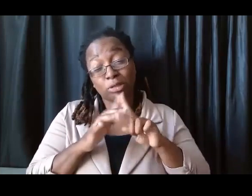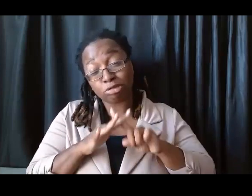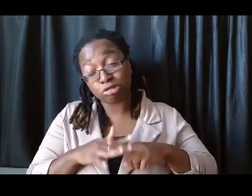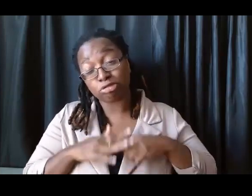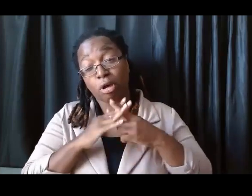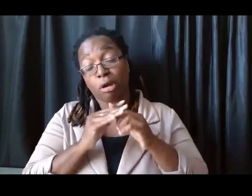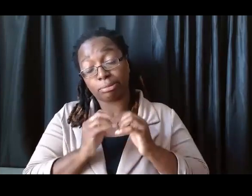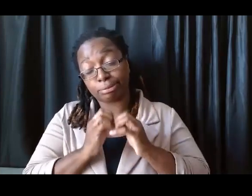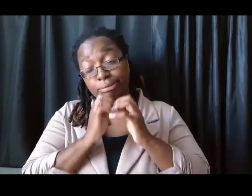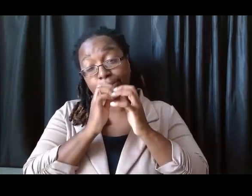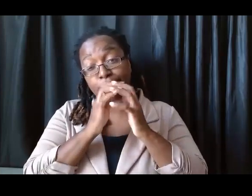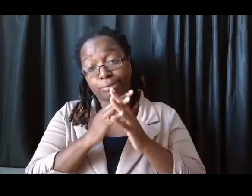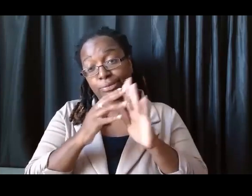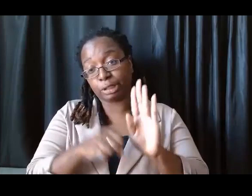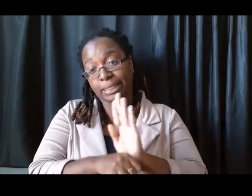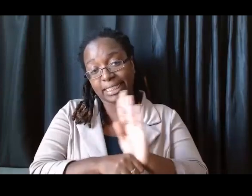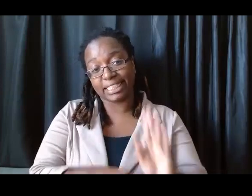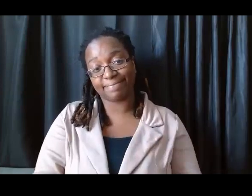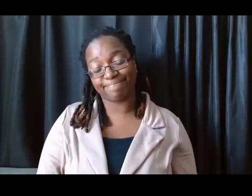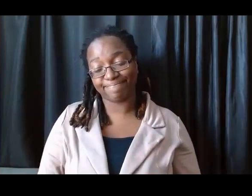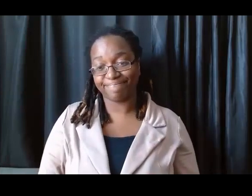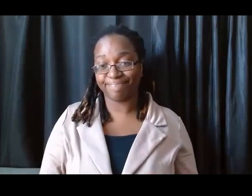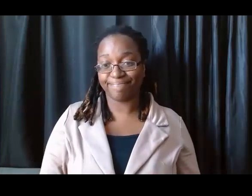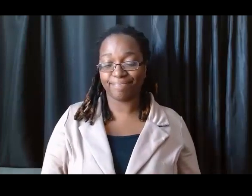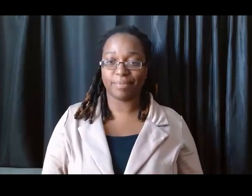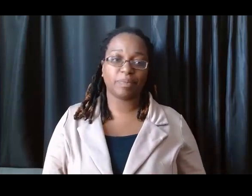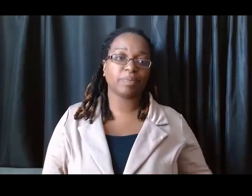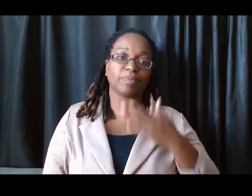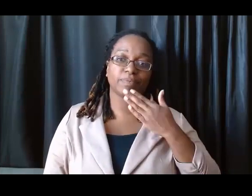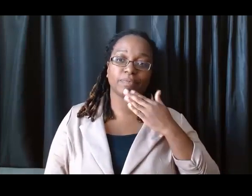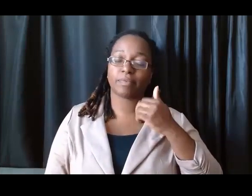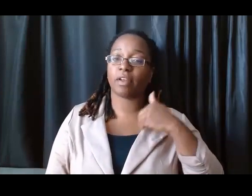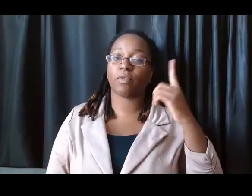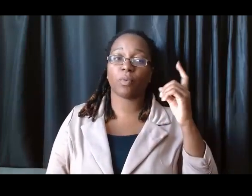good solid start on your business. Thank you. I have one more question. Yeah.